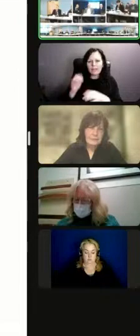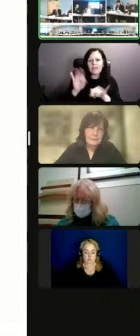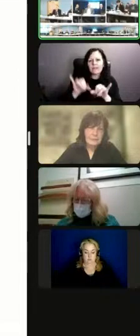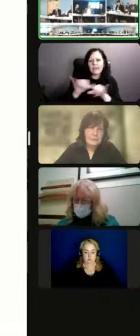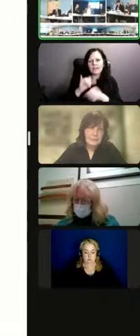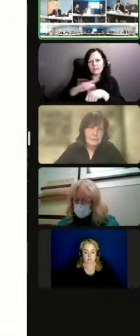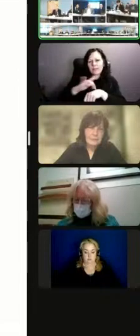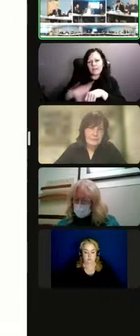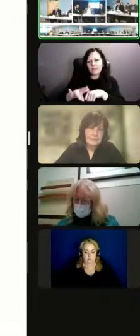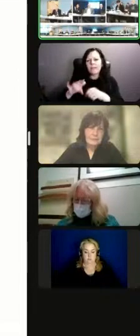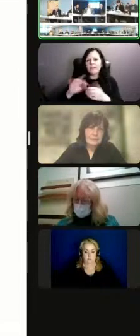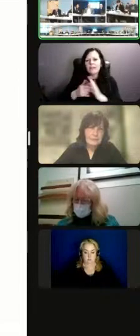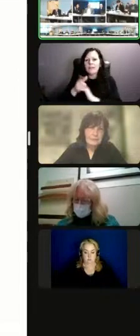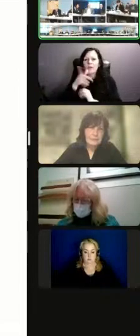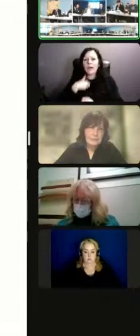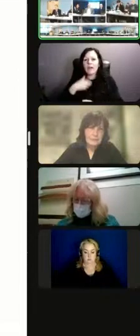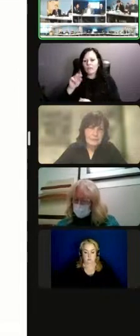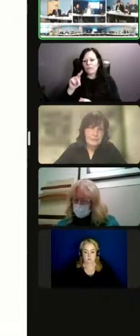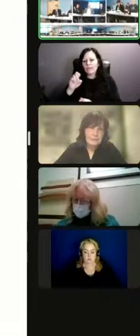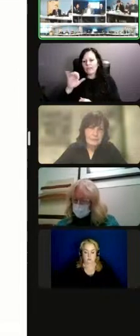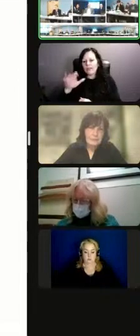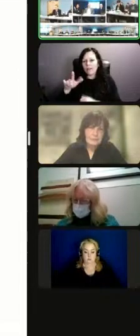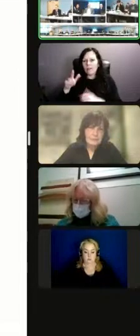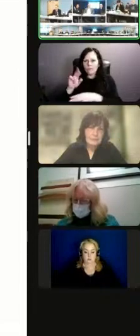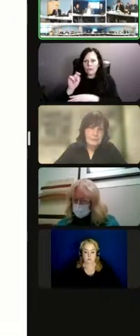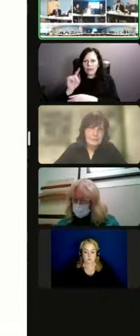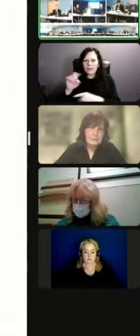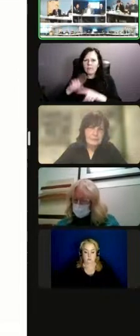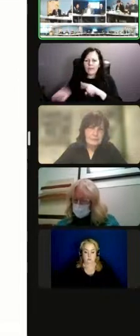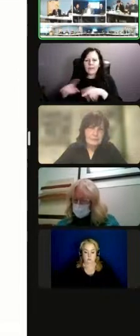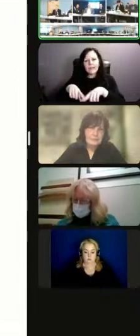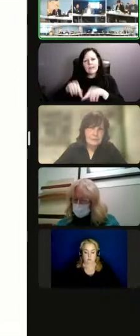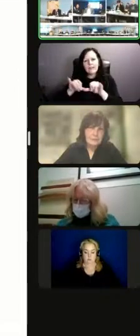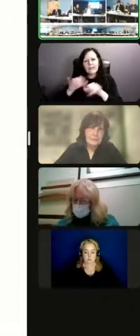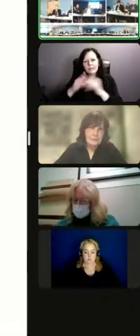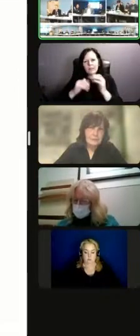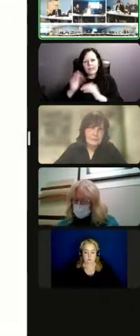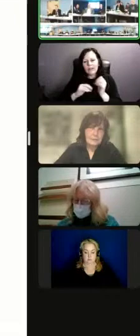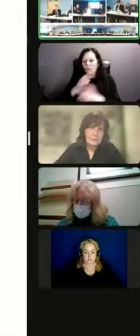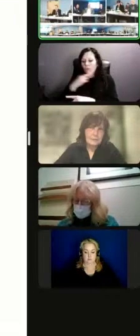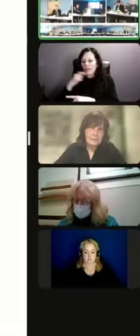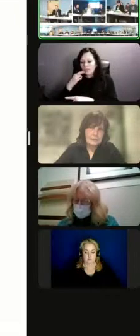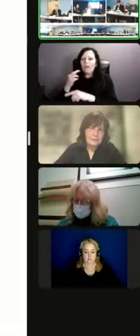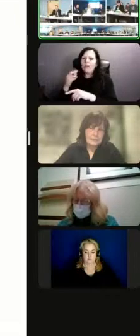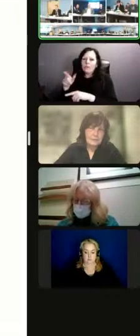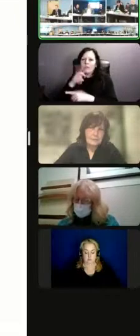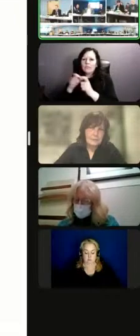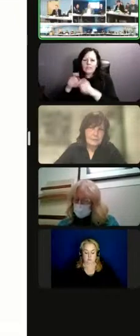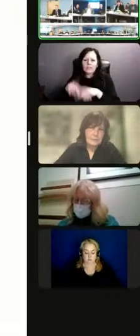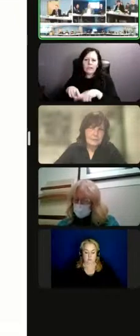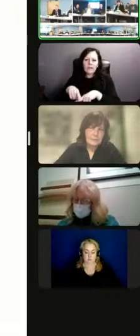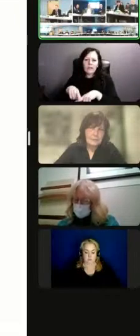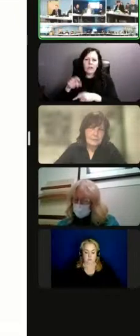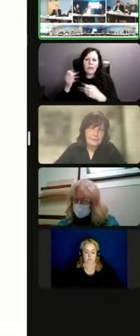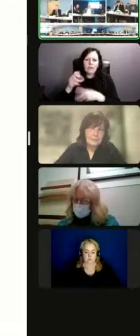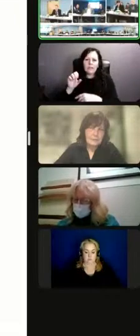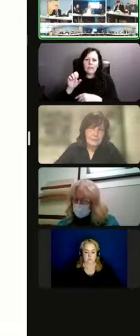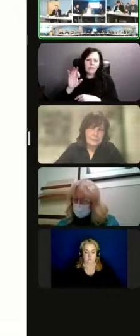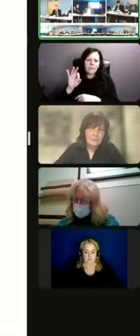SOME DO COMBINATION OF THOSE TWO THINGS. SO YOU HAVE A RETAIL RIGHT BUT